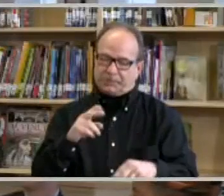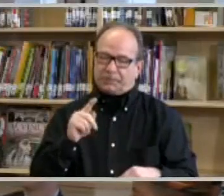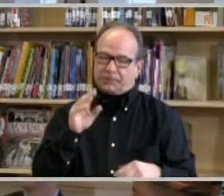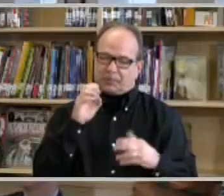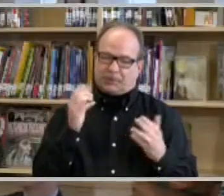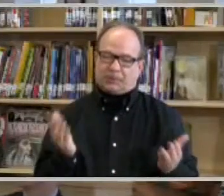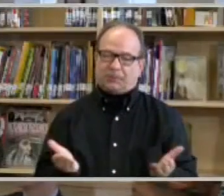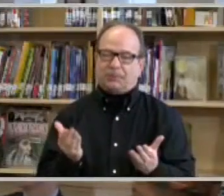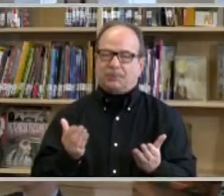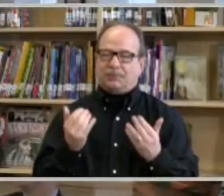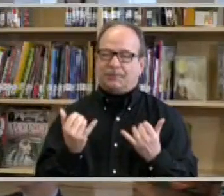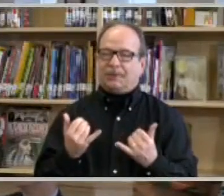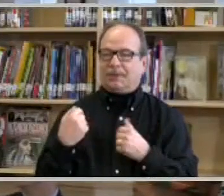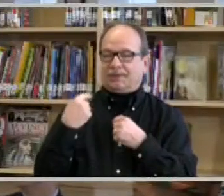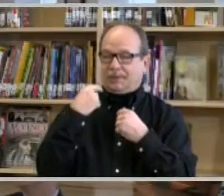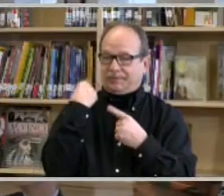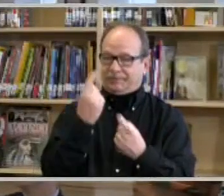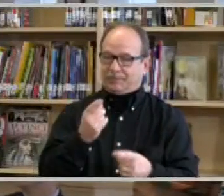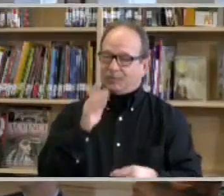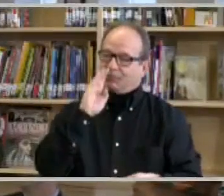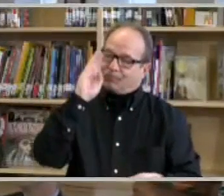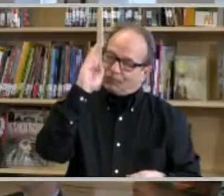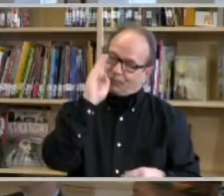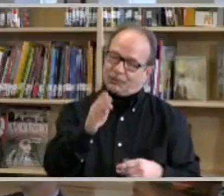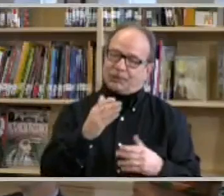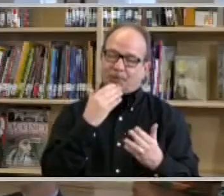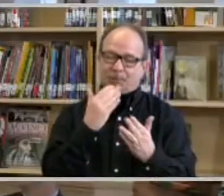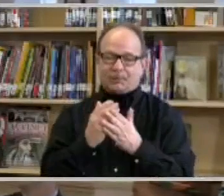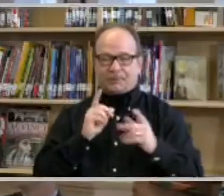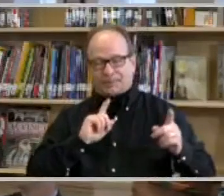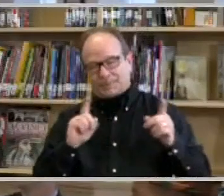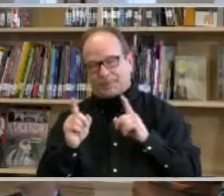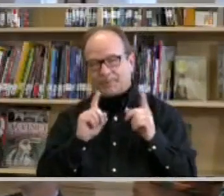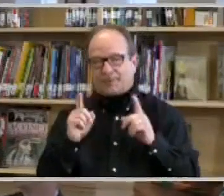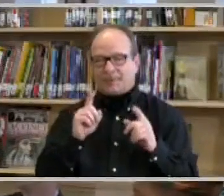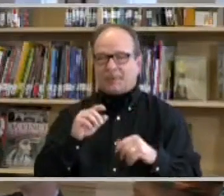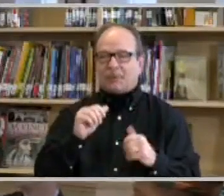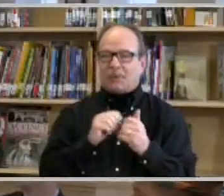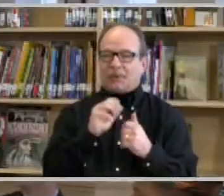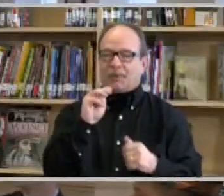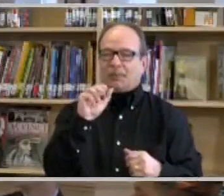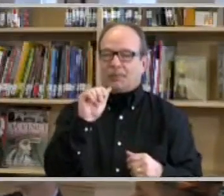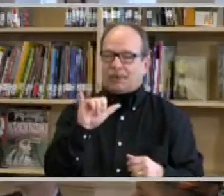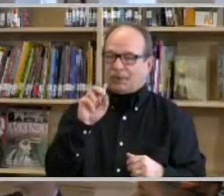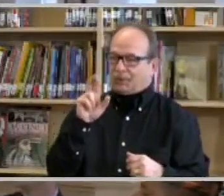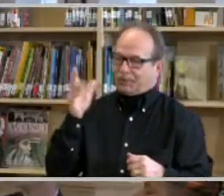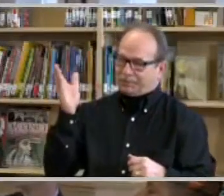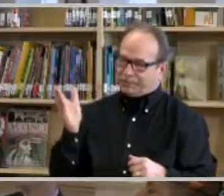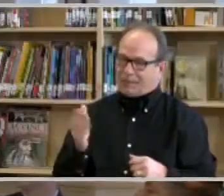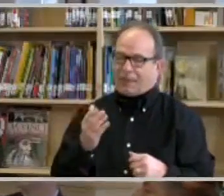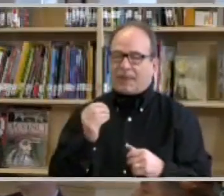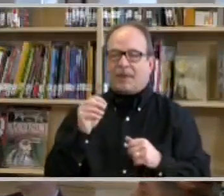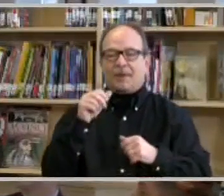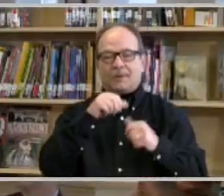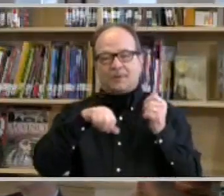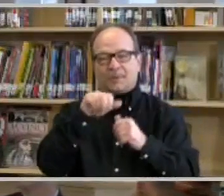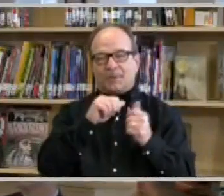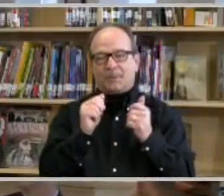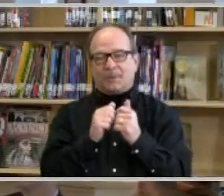IT IS A GREAT HONOR TO BE HERE